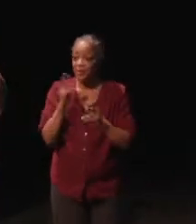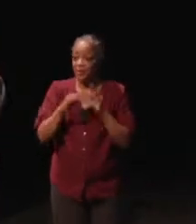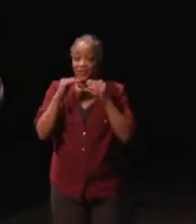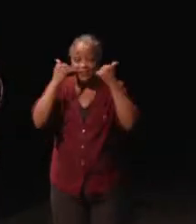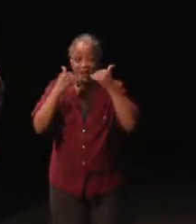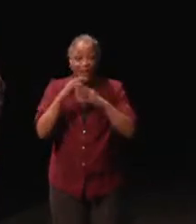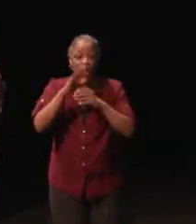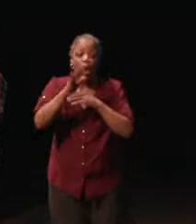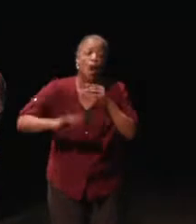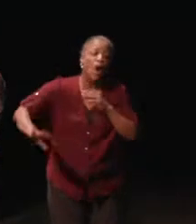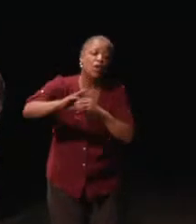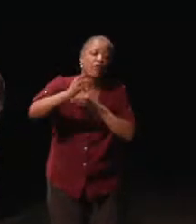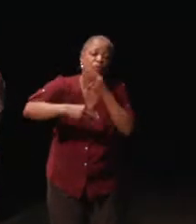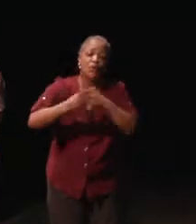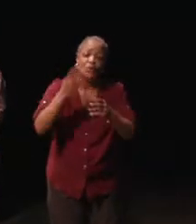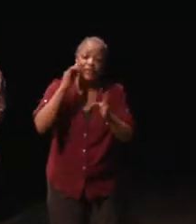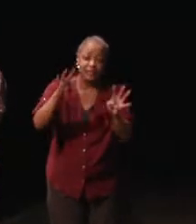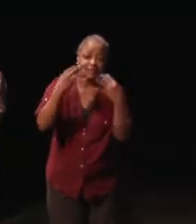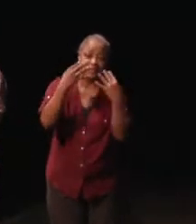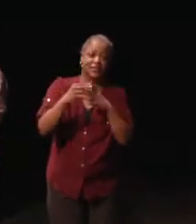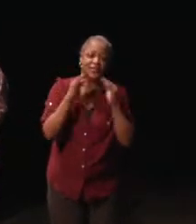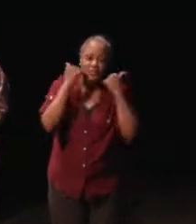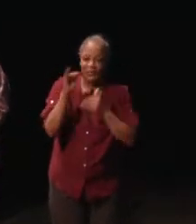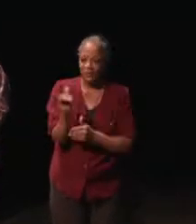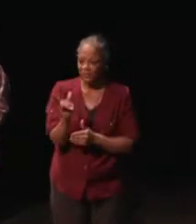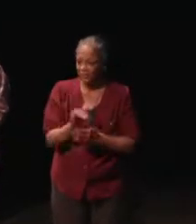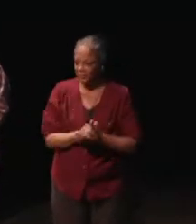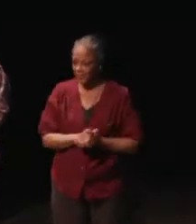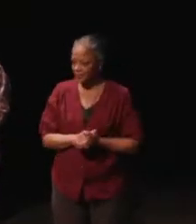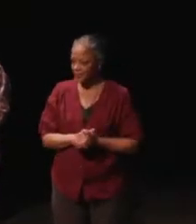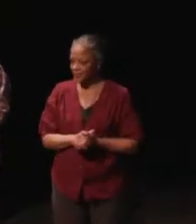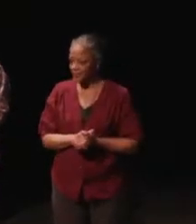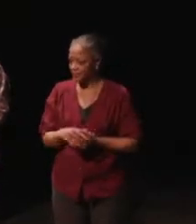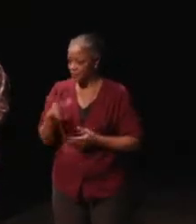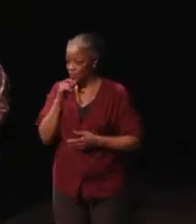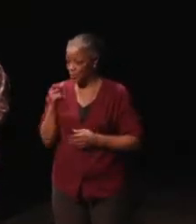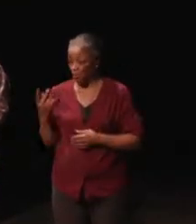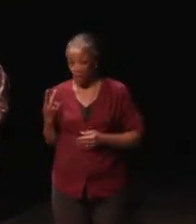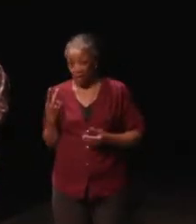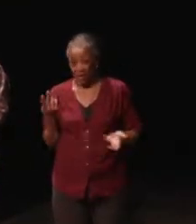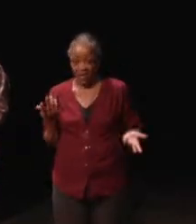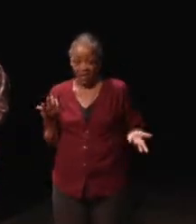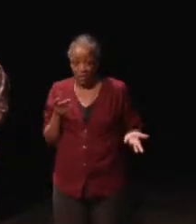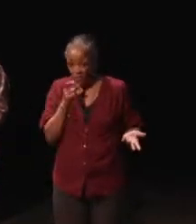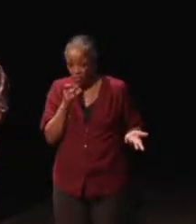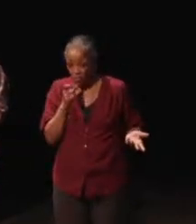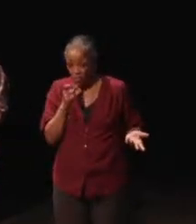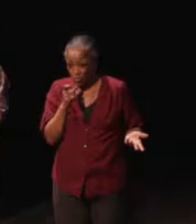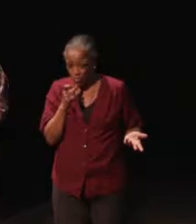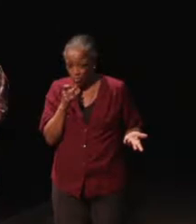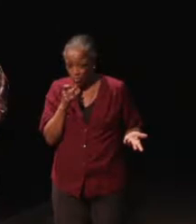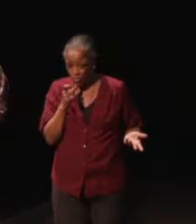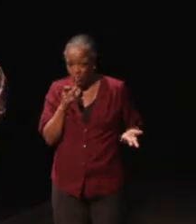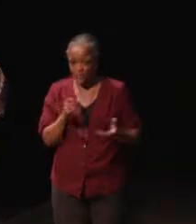That's good. Are we ready to go?